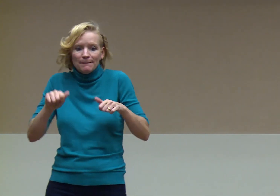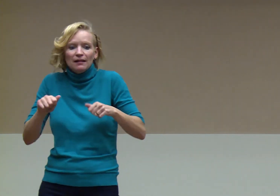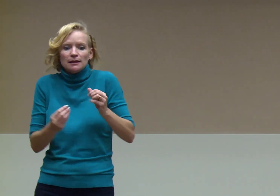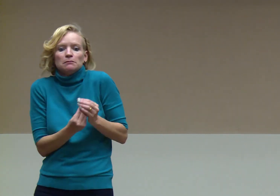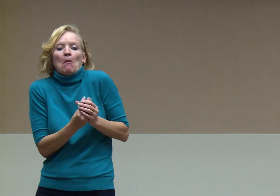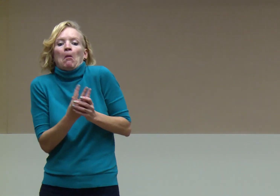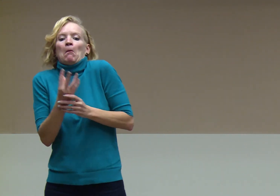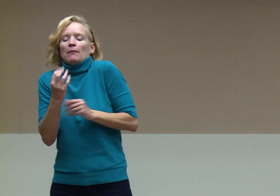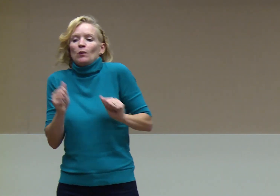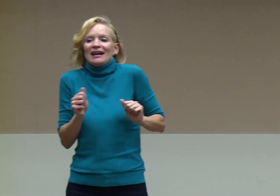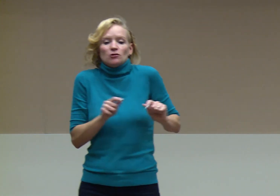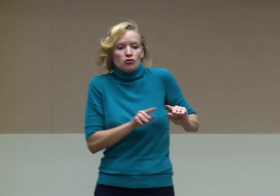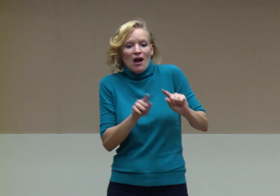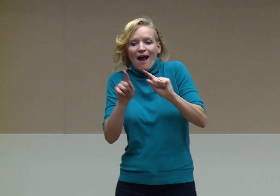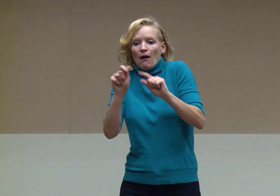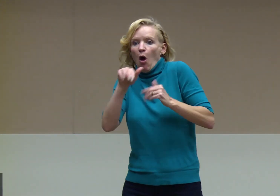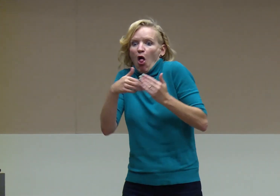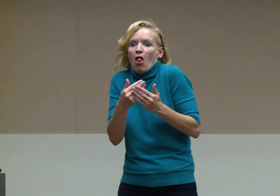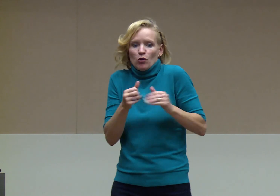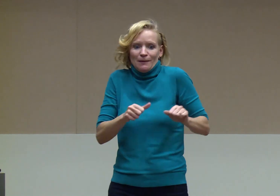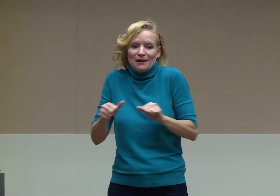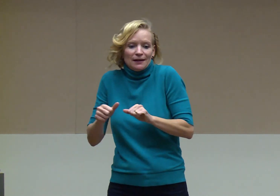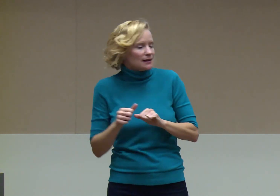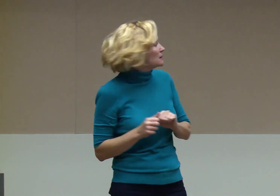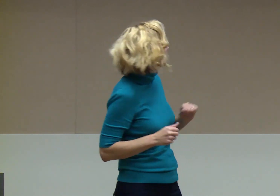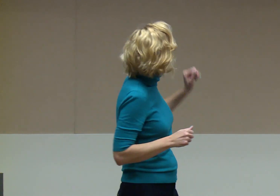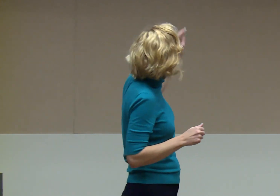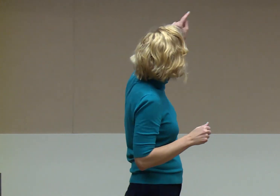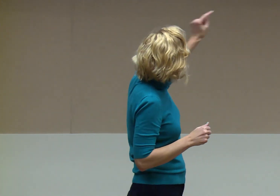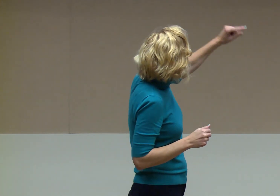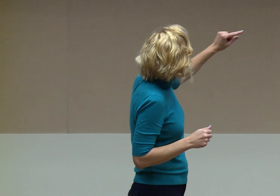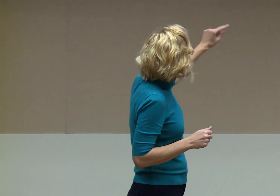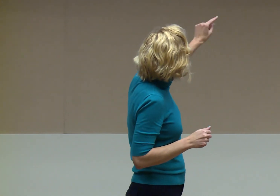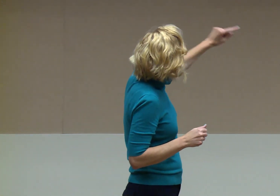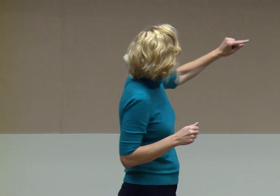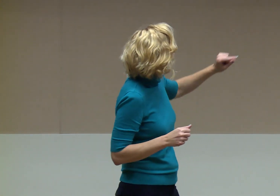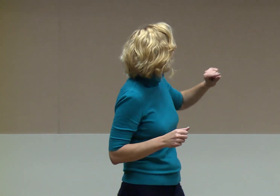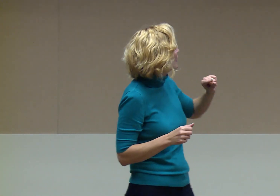All of those abilities emerge over time as the baby develops.